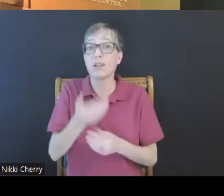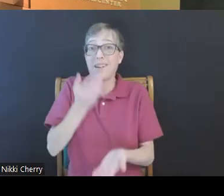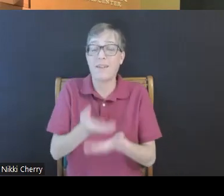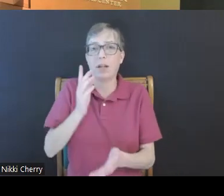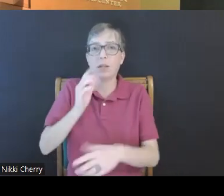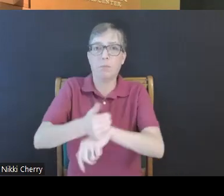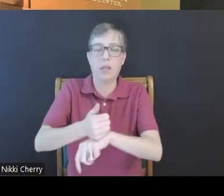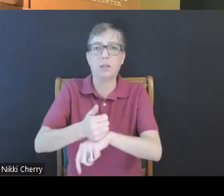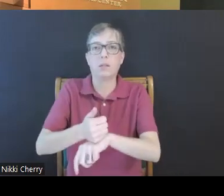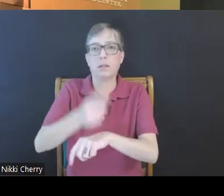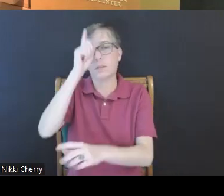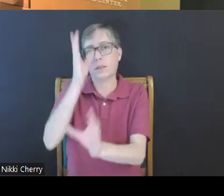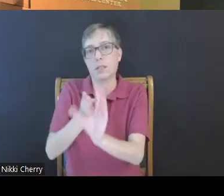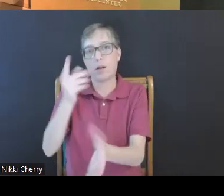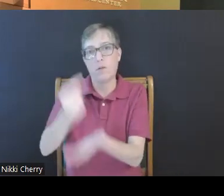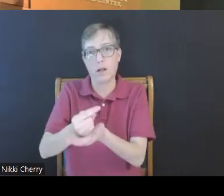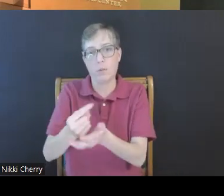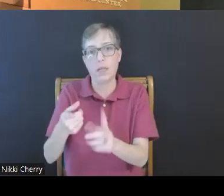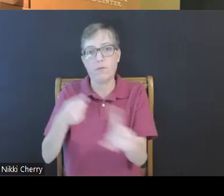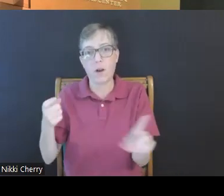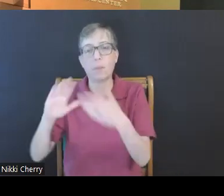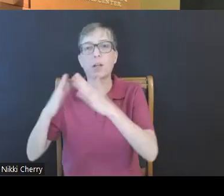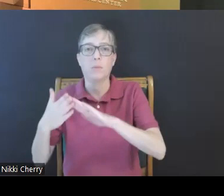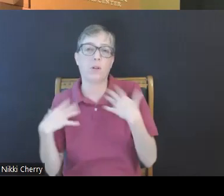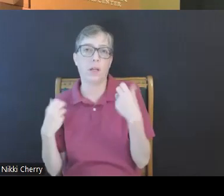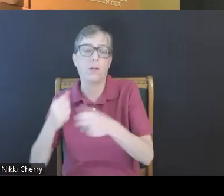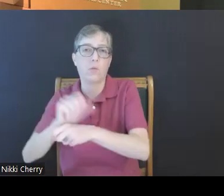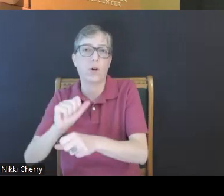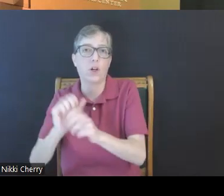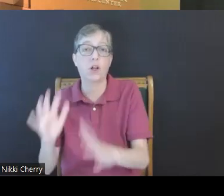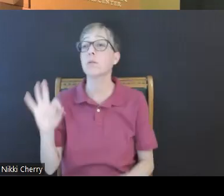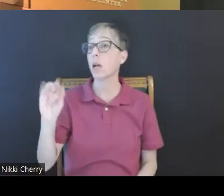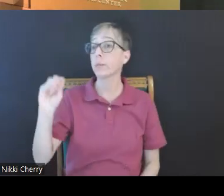school trained Community Health worker and 90% of them got better so I think there are lots